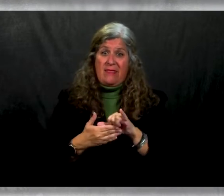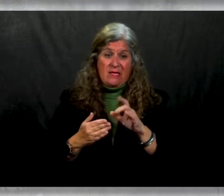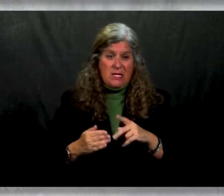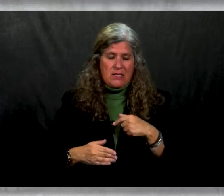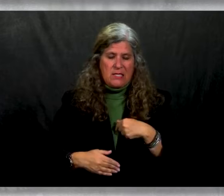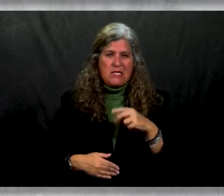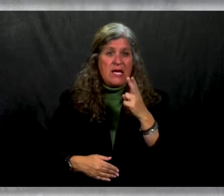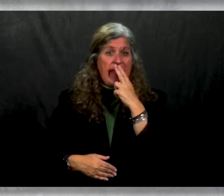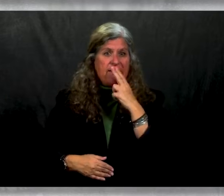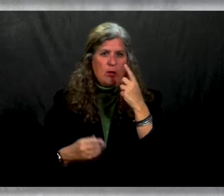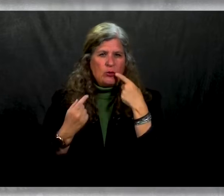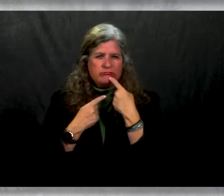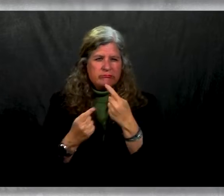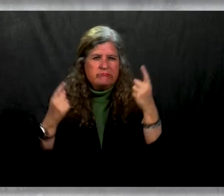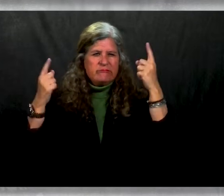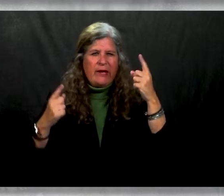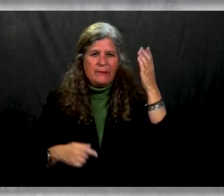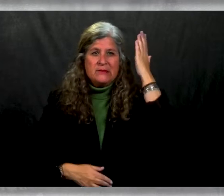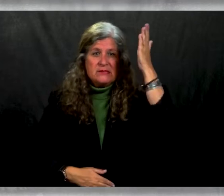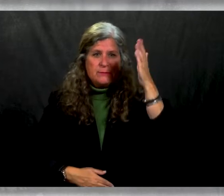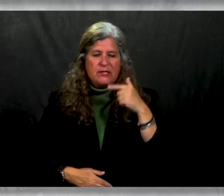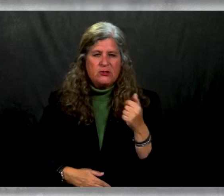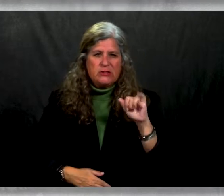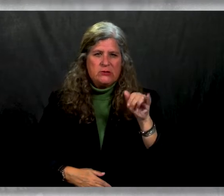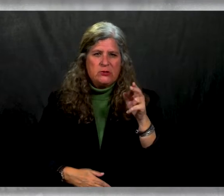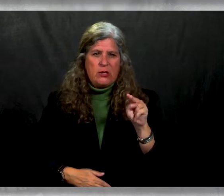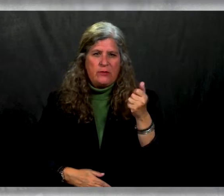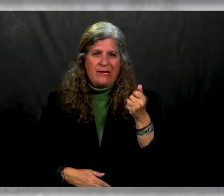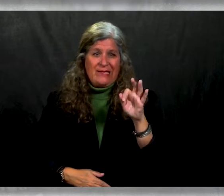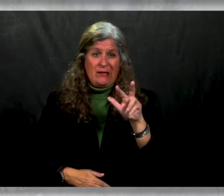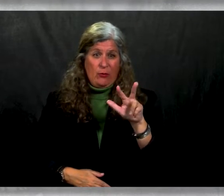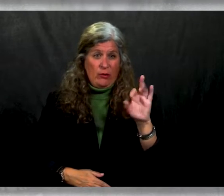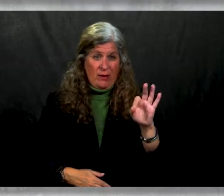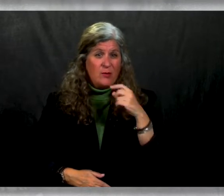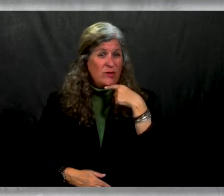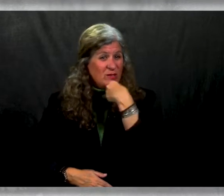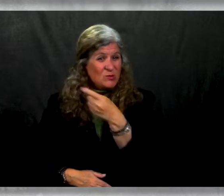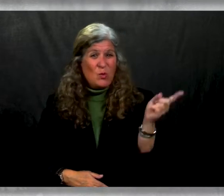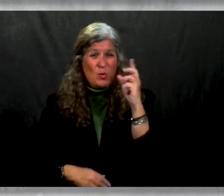of January 1939, in which he told the German public and the world that the outbreak